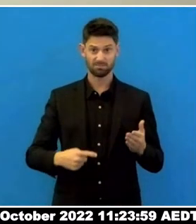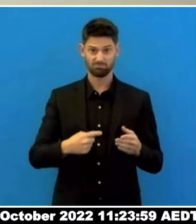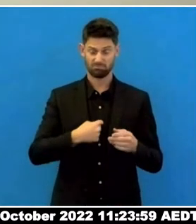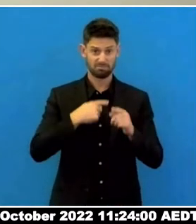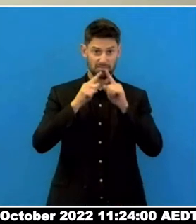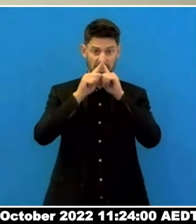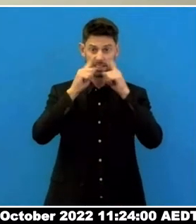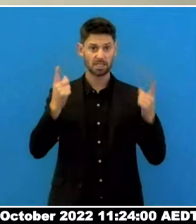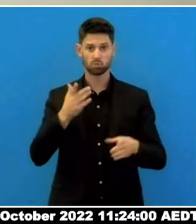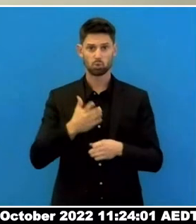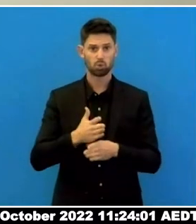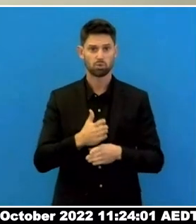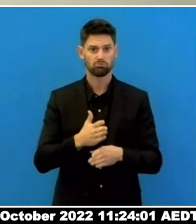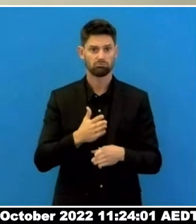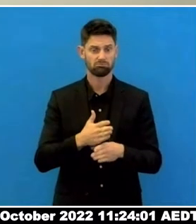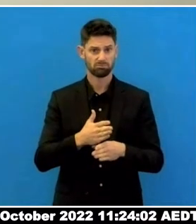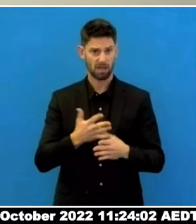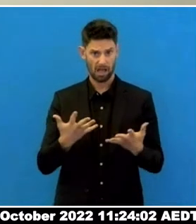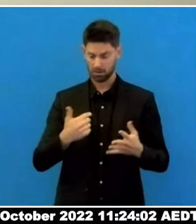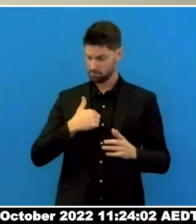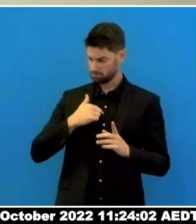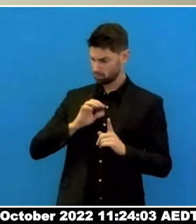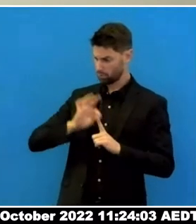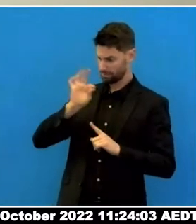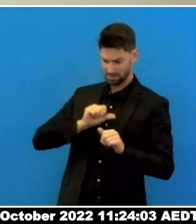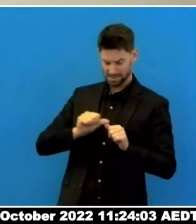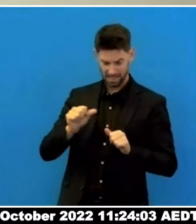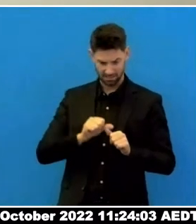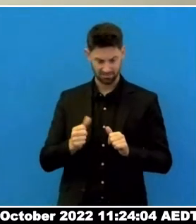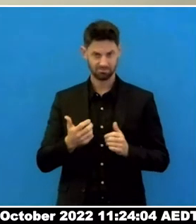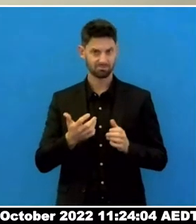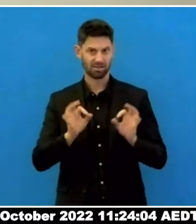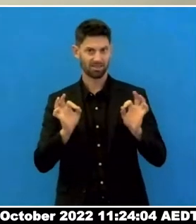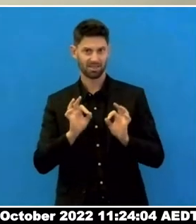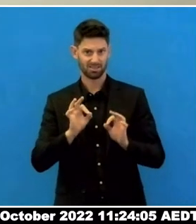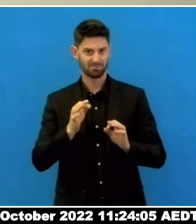I can't do anything to improve my situation. I find this very depressing.